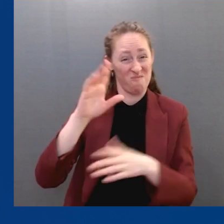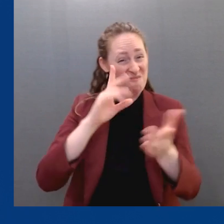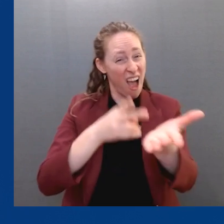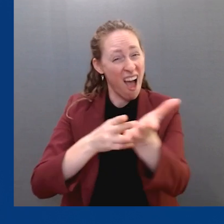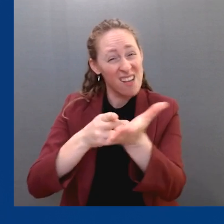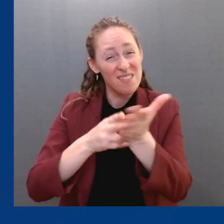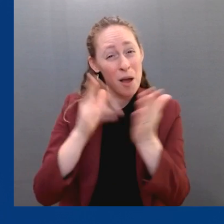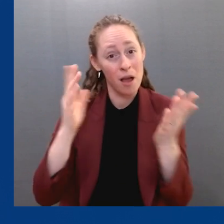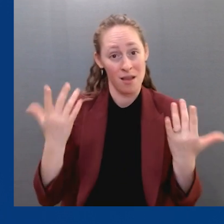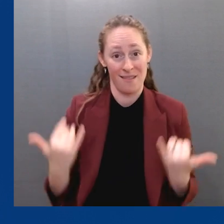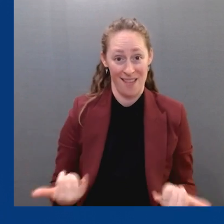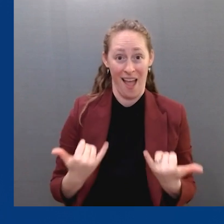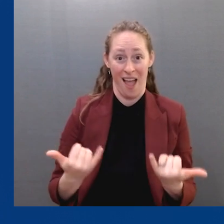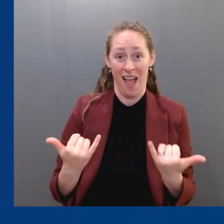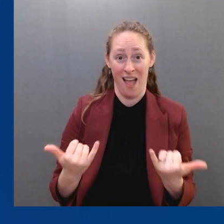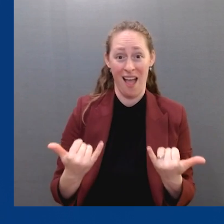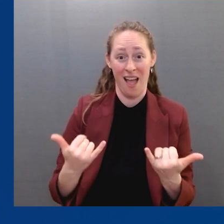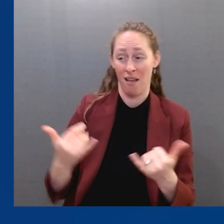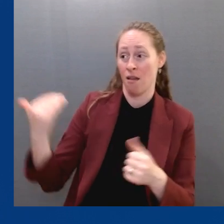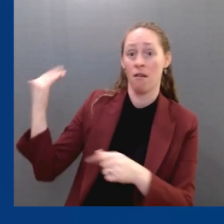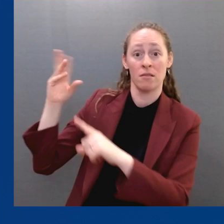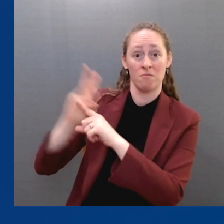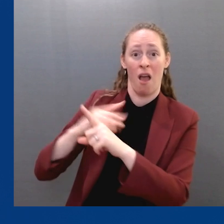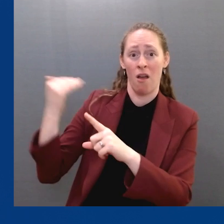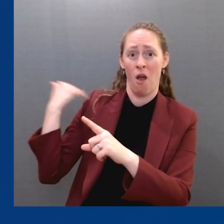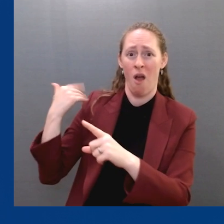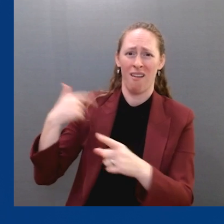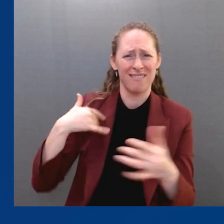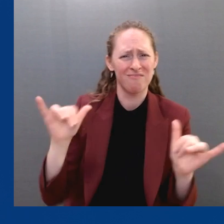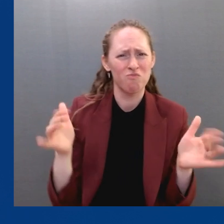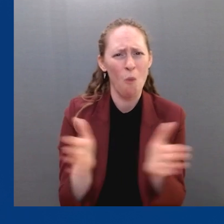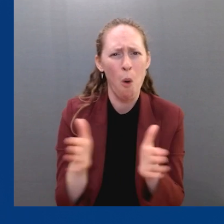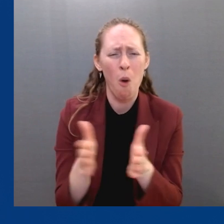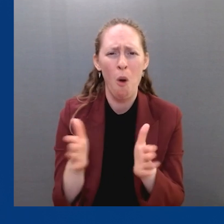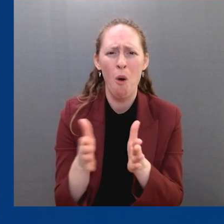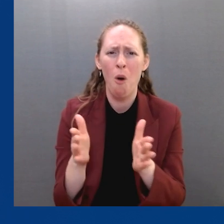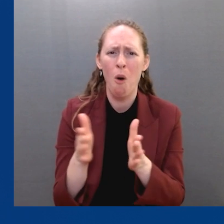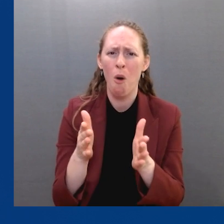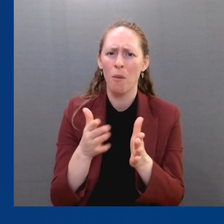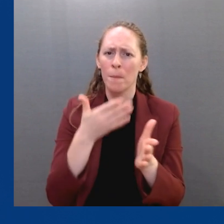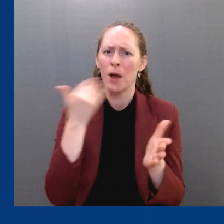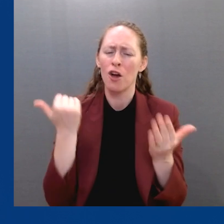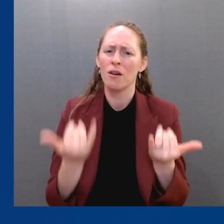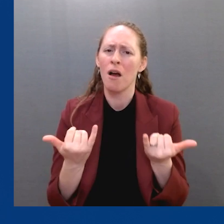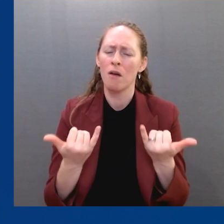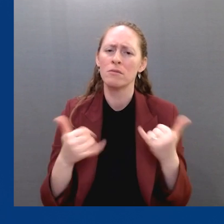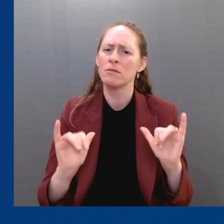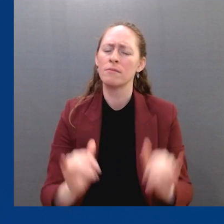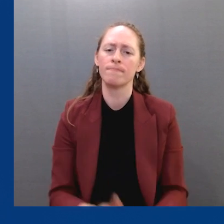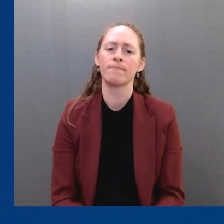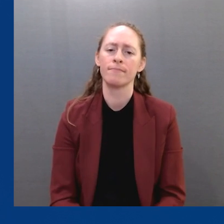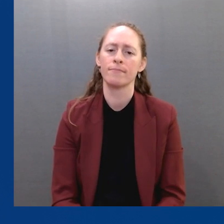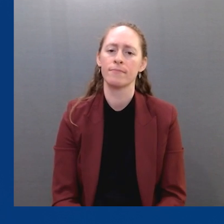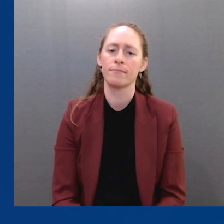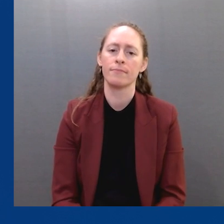But when you have a lot of cases, a certain proportion, it might be a small proportion are going to be hospitalizations